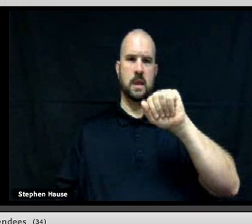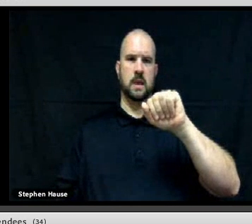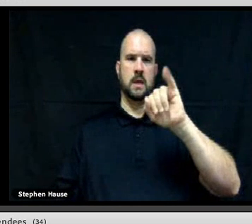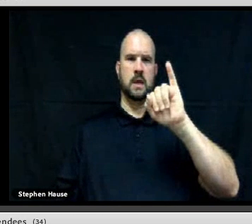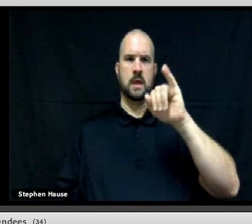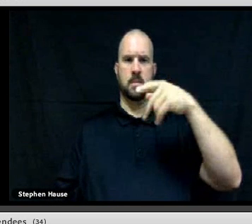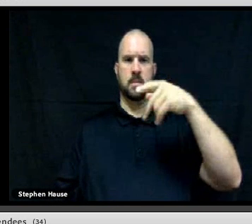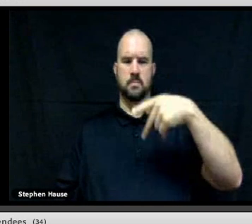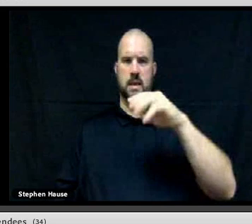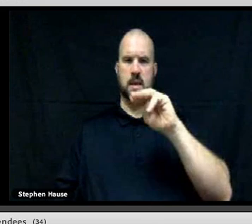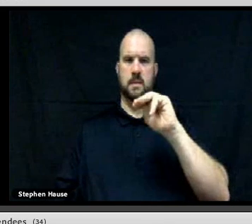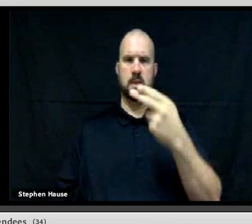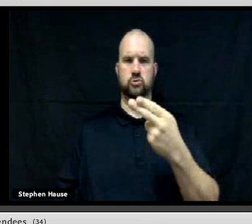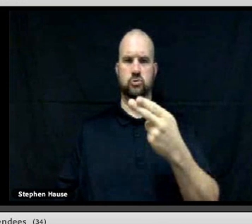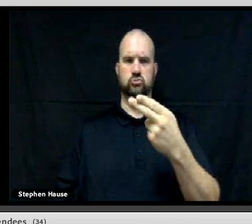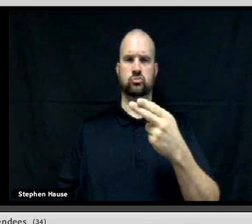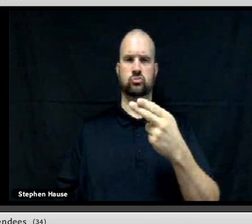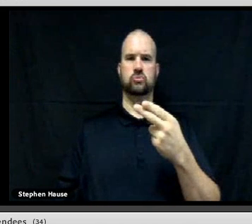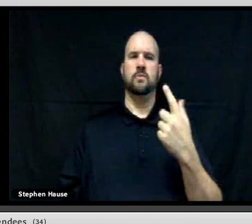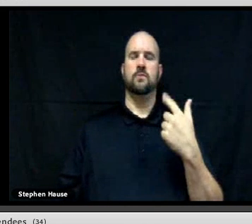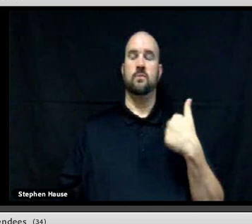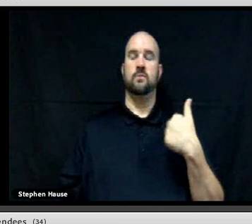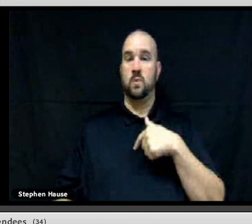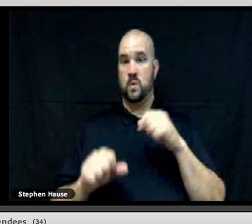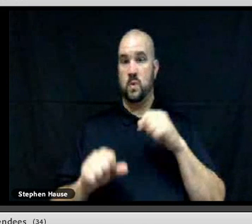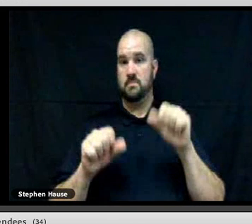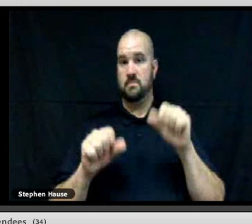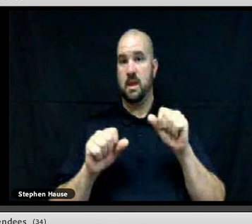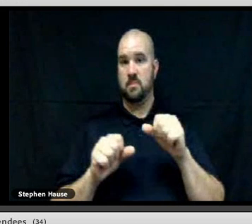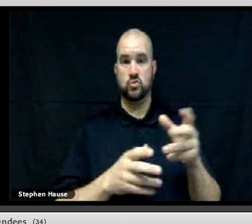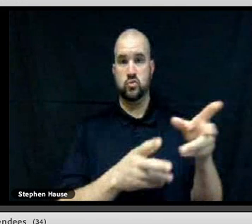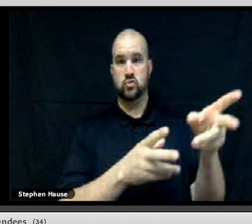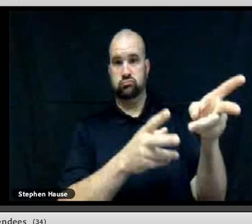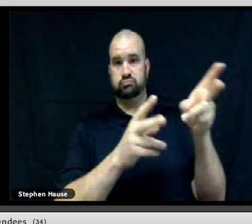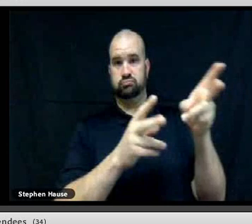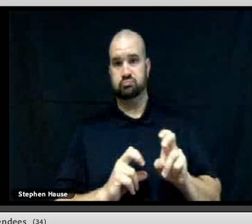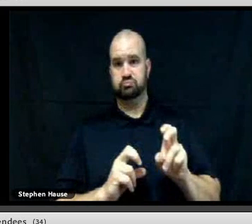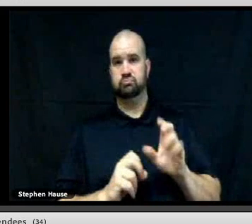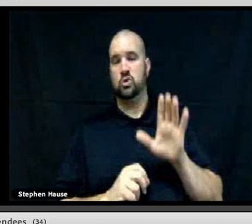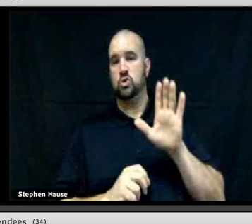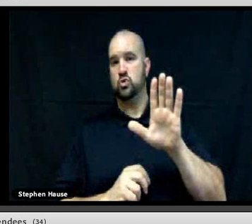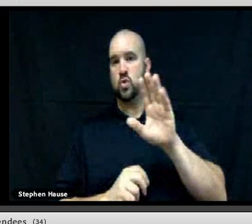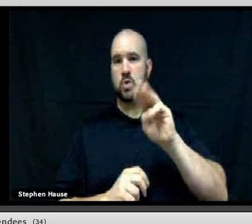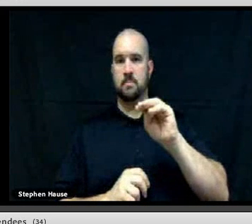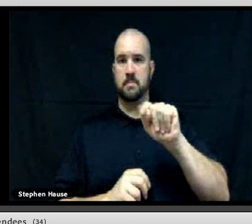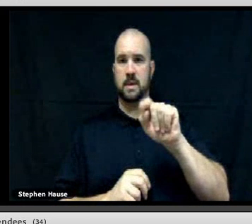to be able to harvest your metadata. Um, metadata has to describe an available digital object,